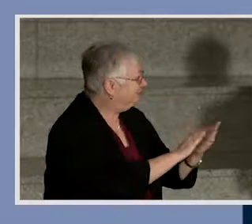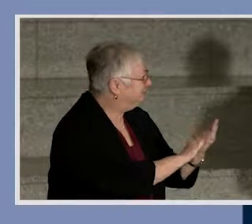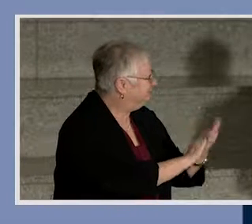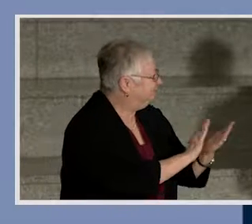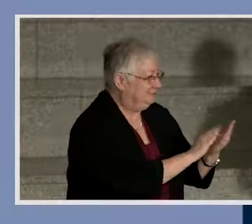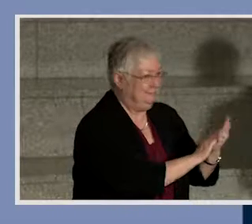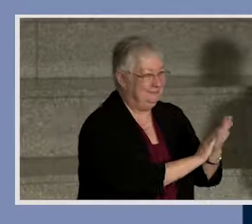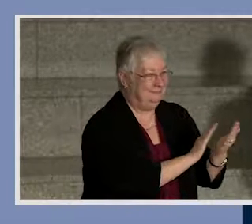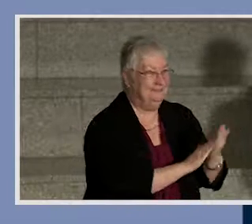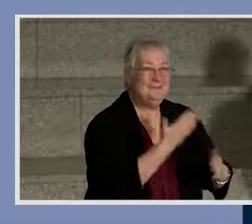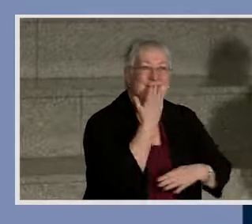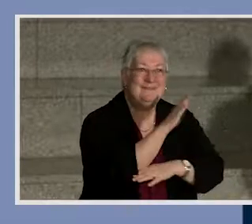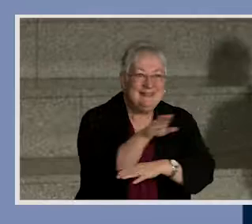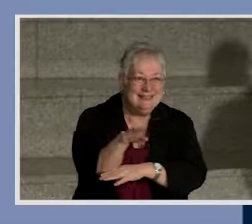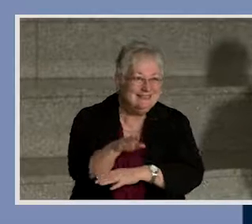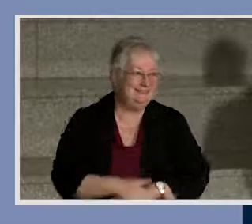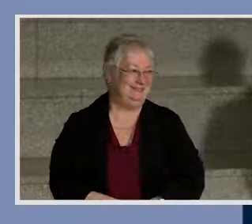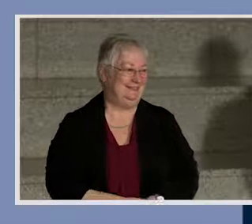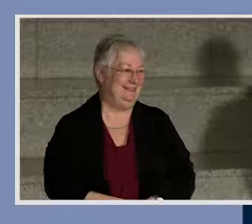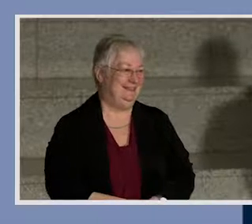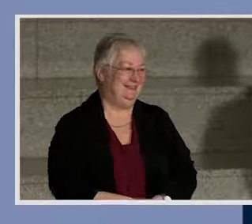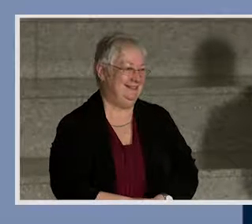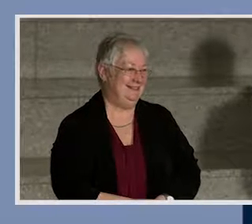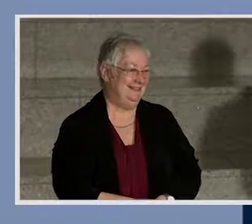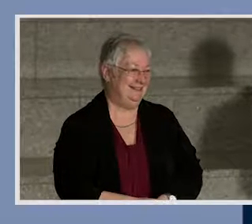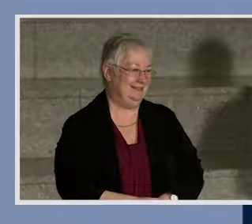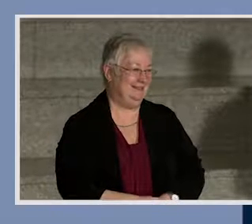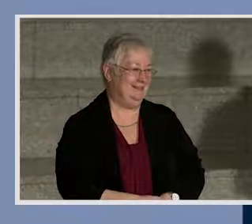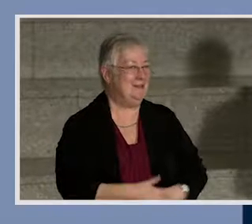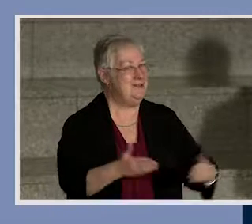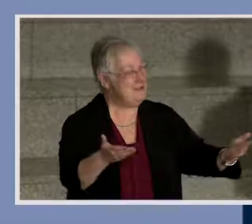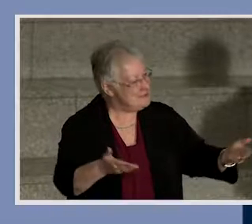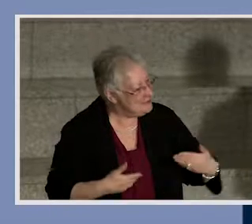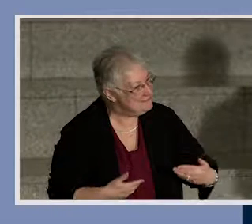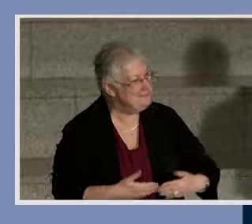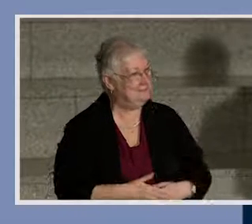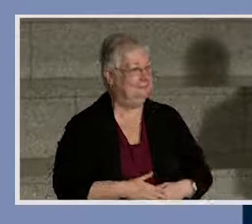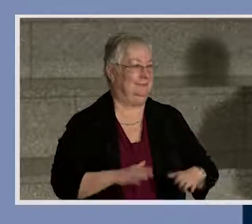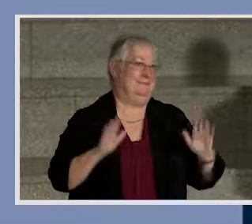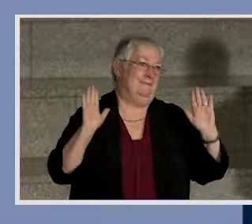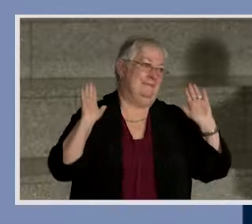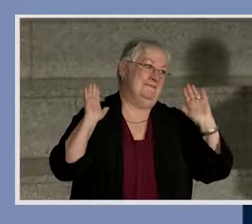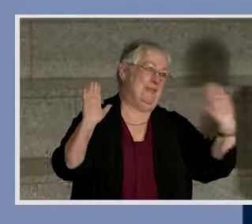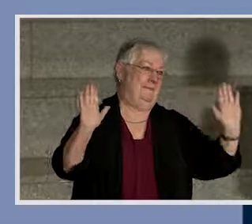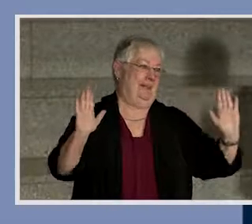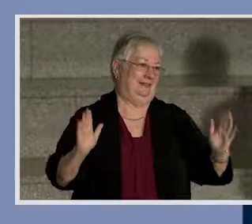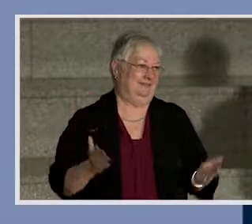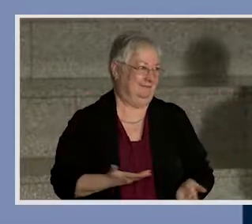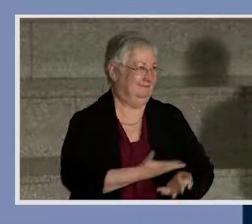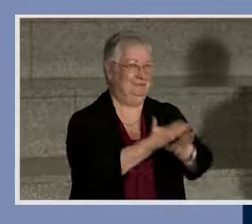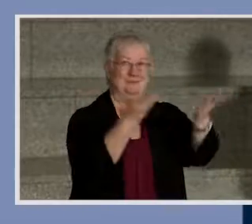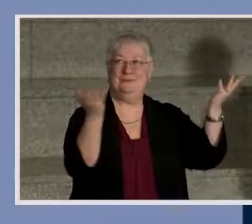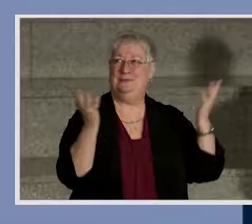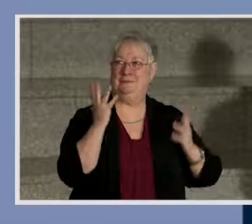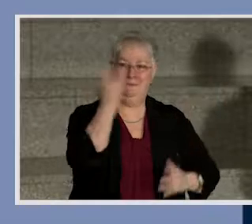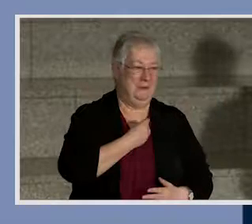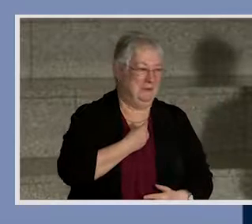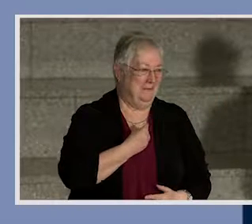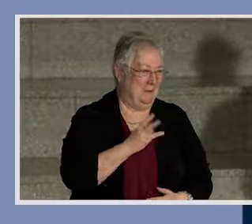WELL, GOOD EVENING, EVERYBODY. AND WELCOME TO THE FABULOUS WOODROW WILSON SENIOR HIGH SCHOOL. LET'S GIVE THE PRINCIPAL AND ALL